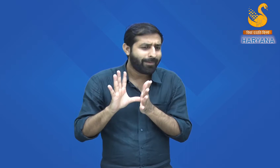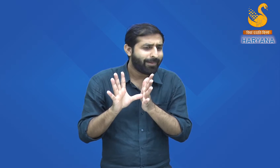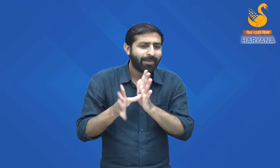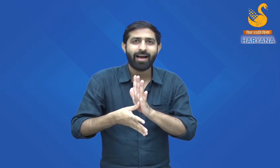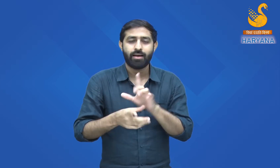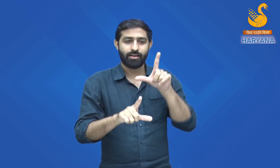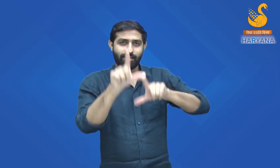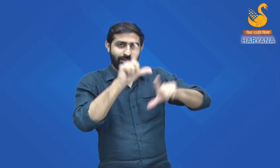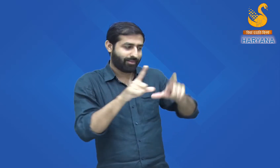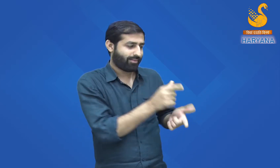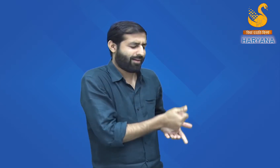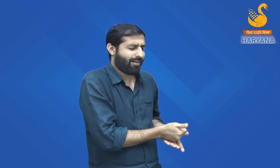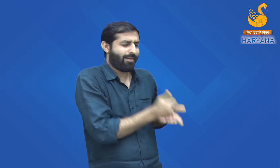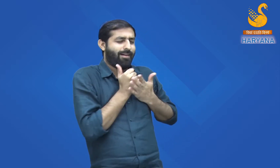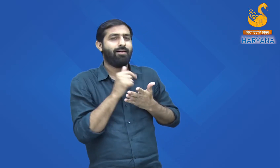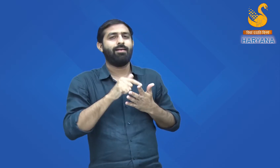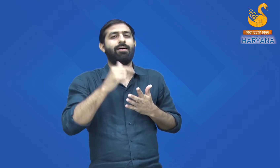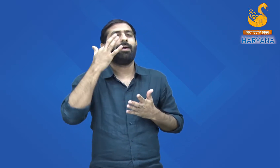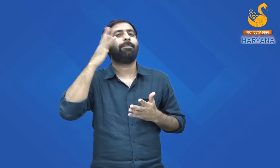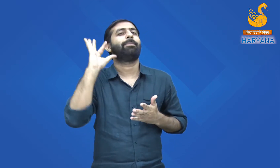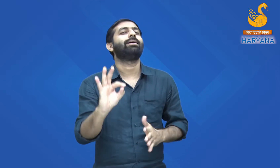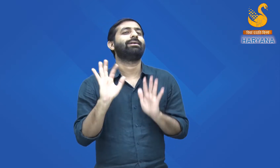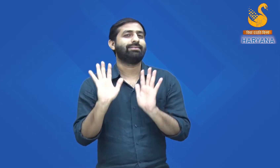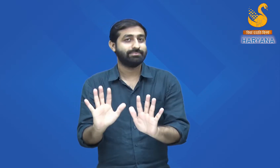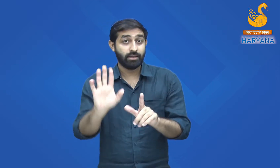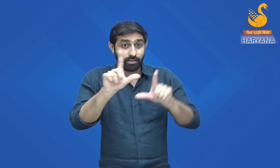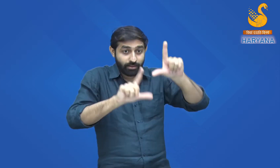It is impossible. Language plays a role in shaping our identity.